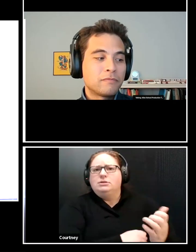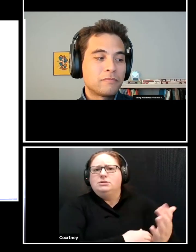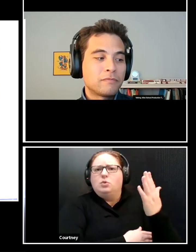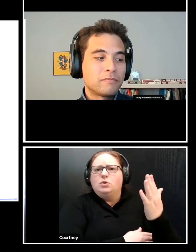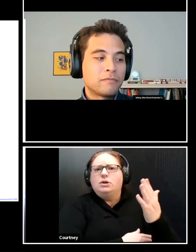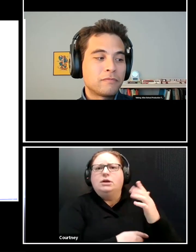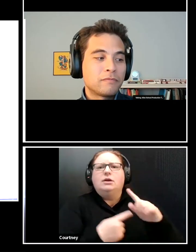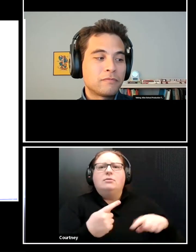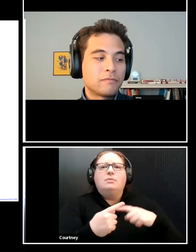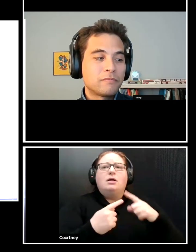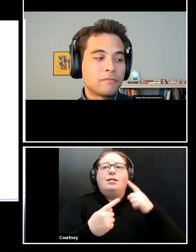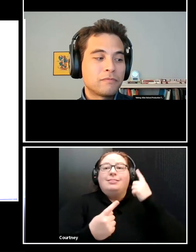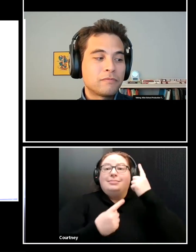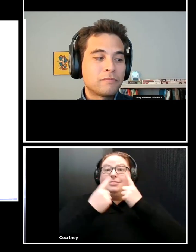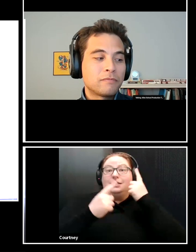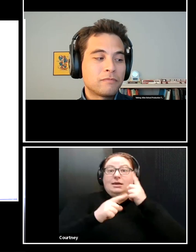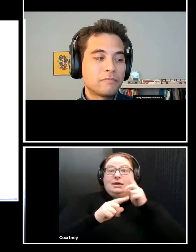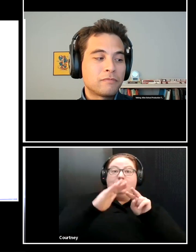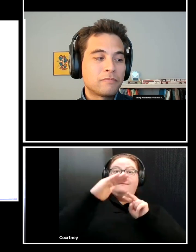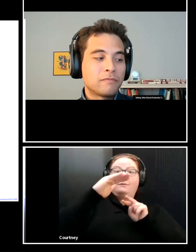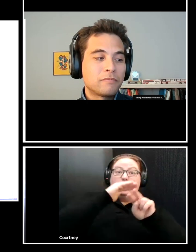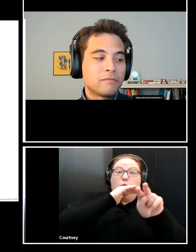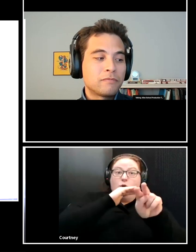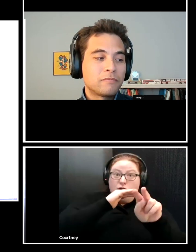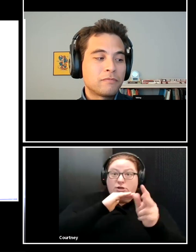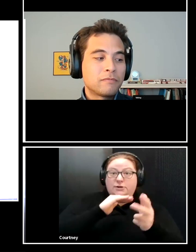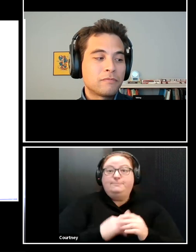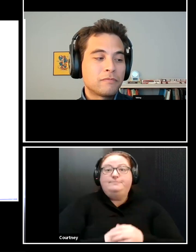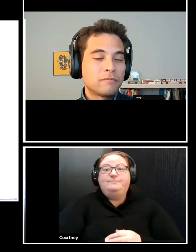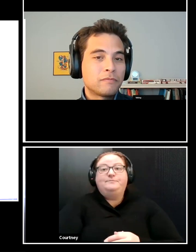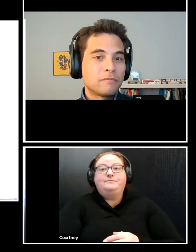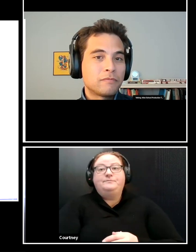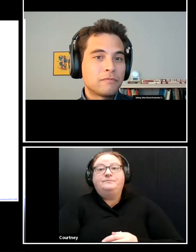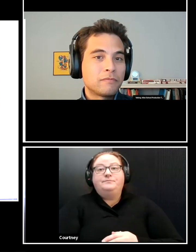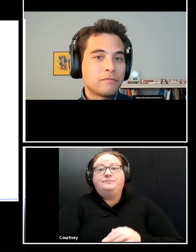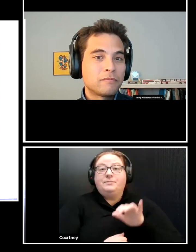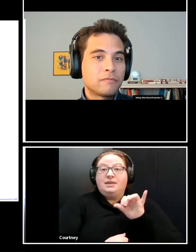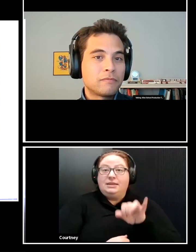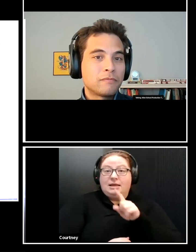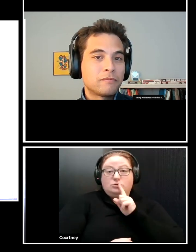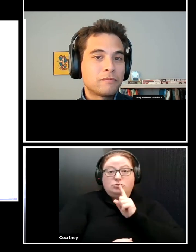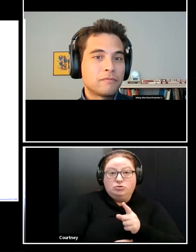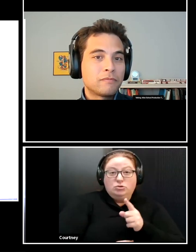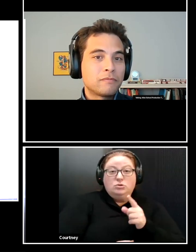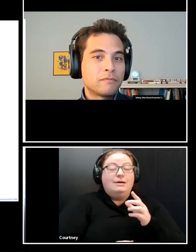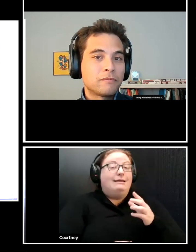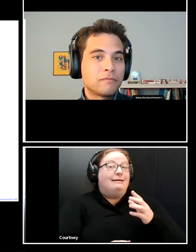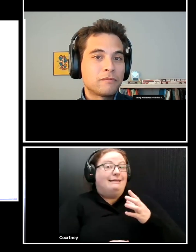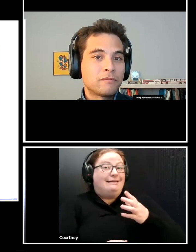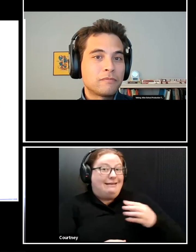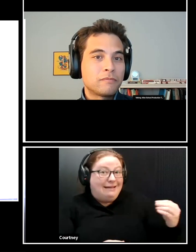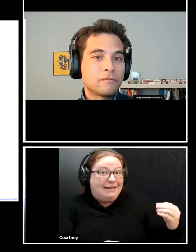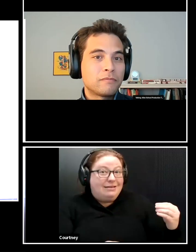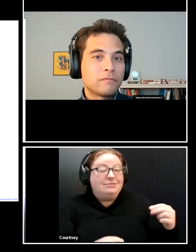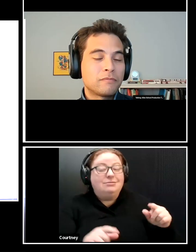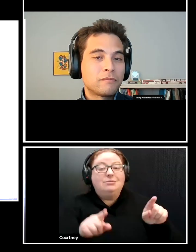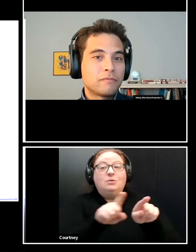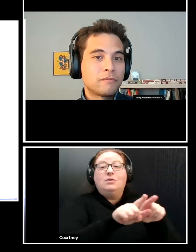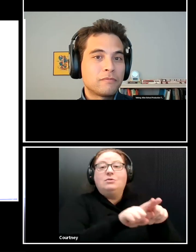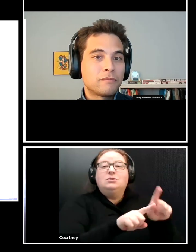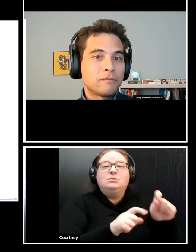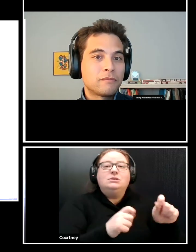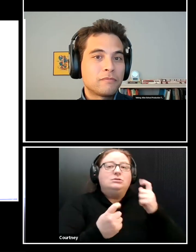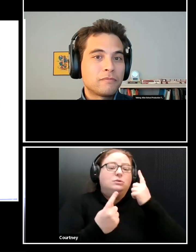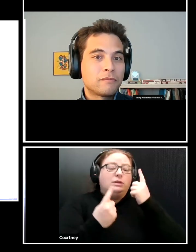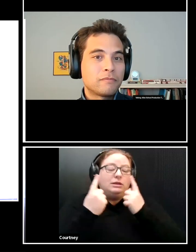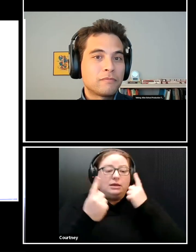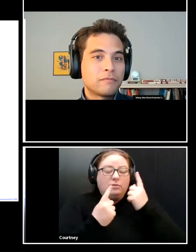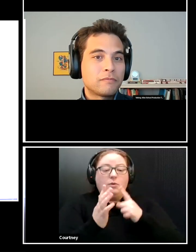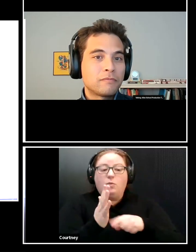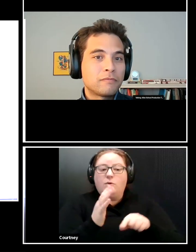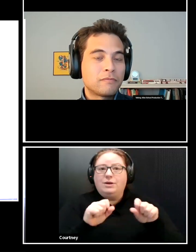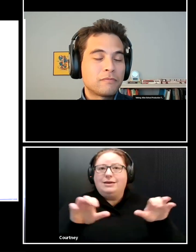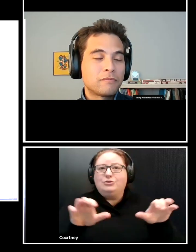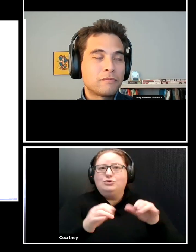forward and um that's true and and we also need to think about what we can do today